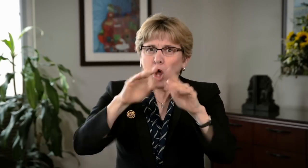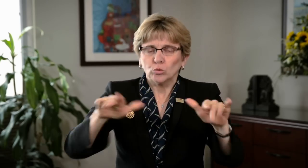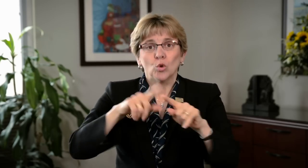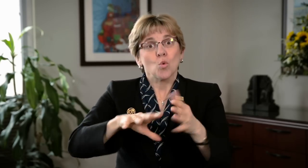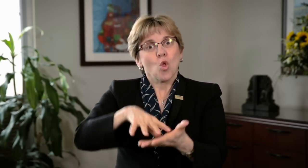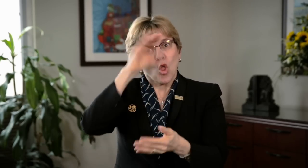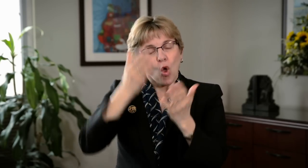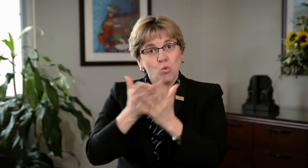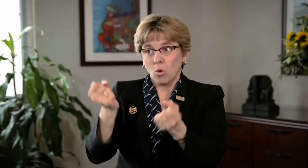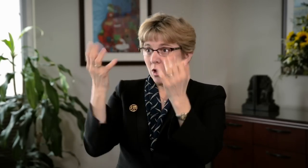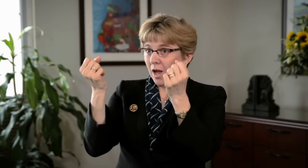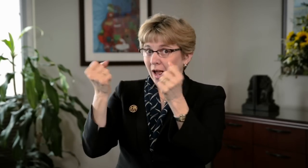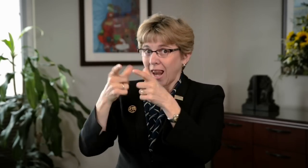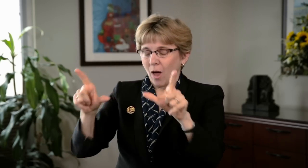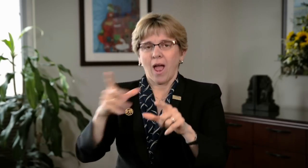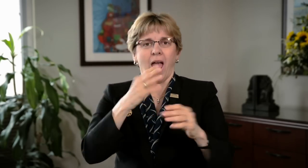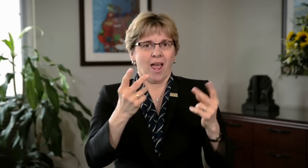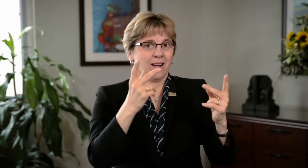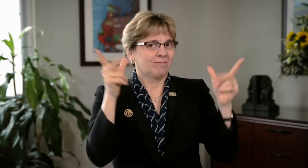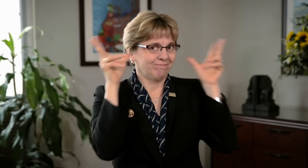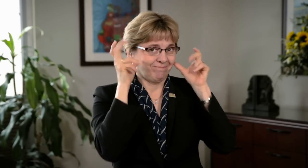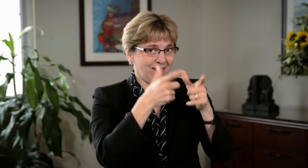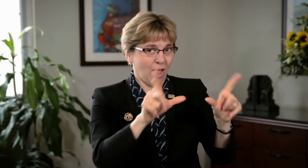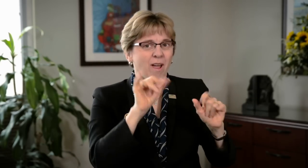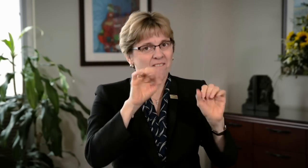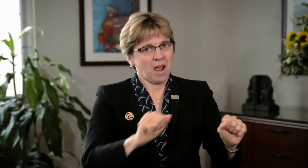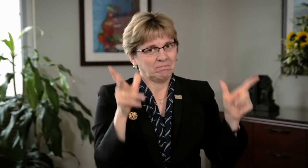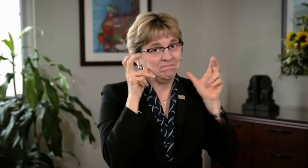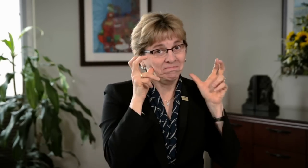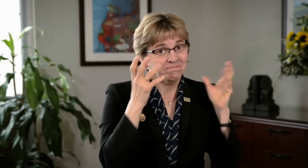all children learn through sign language and auditory language, if they can hear.